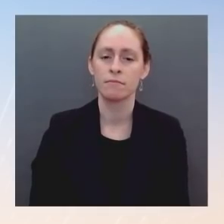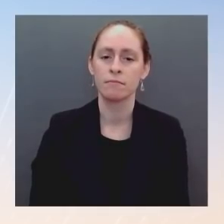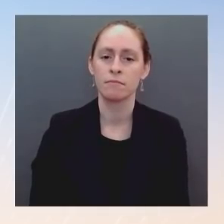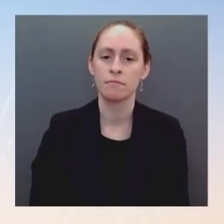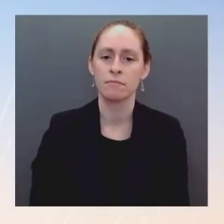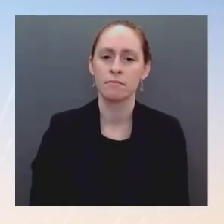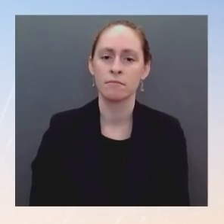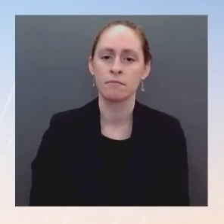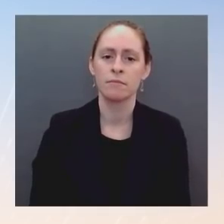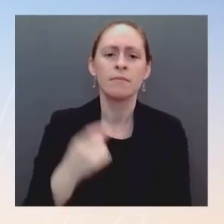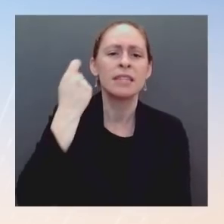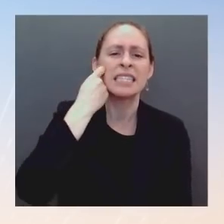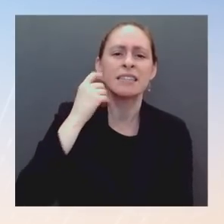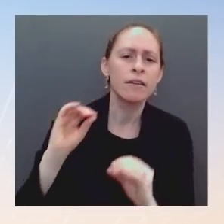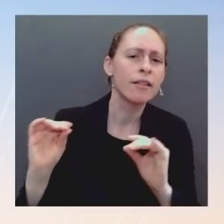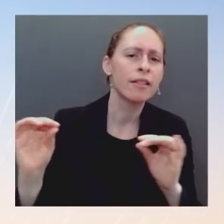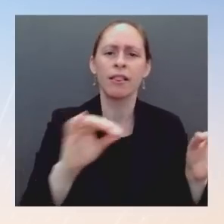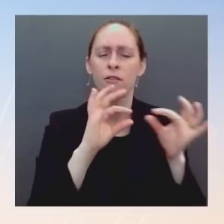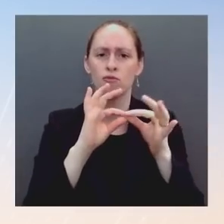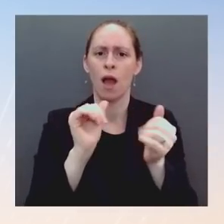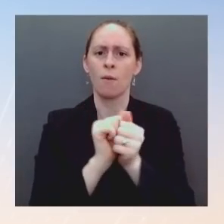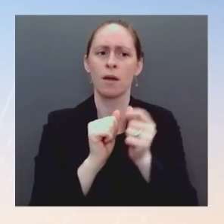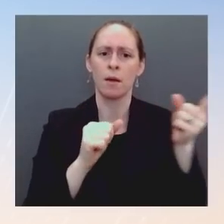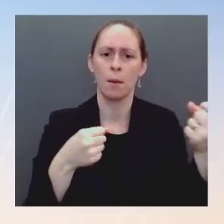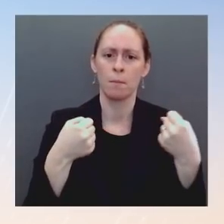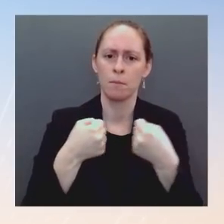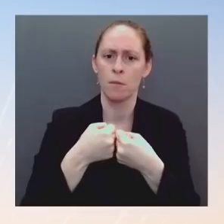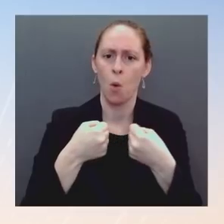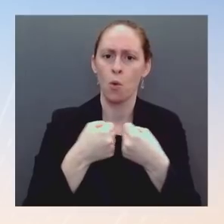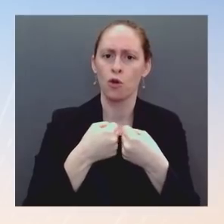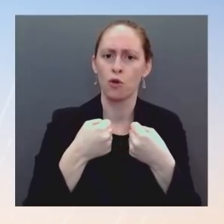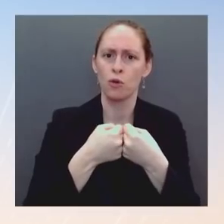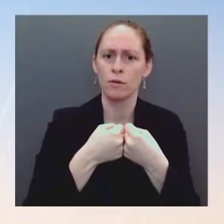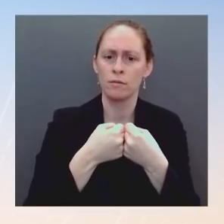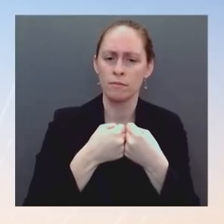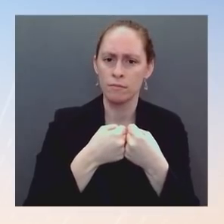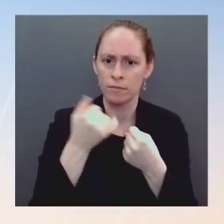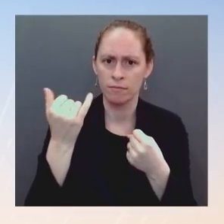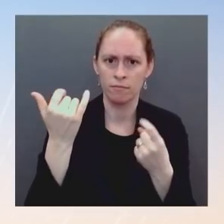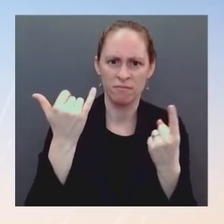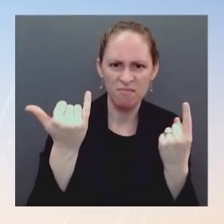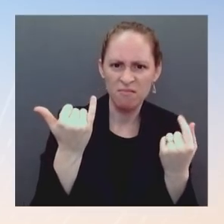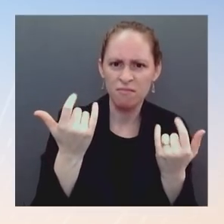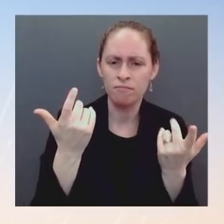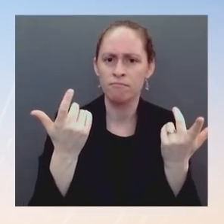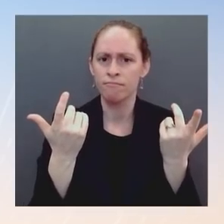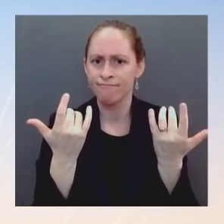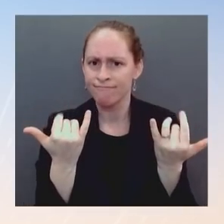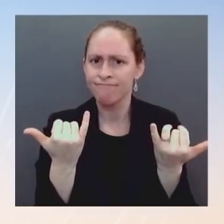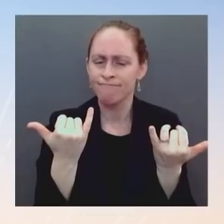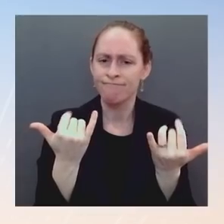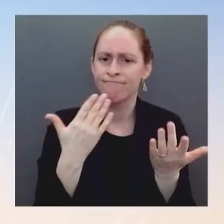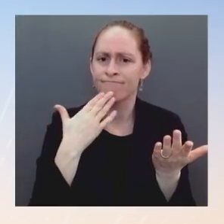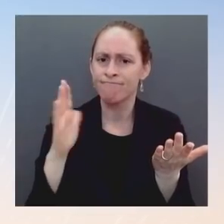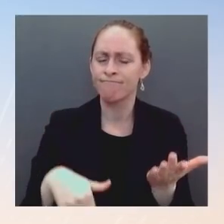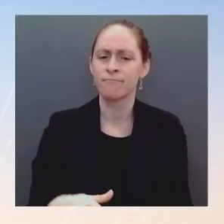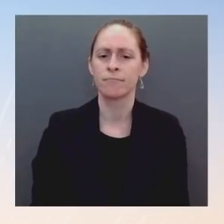I know that we talked last week about flights, and we've heard the explanation for this procedure that they were frustrated over,